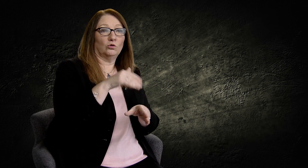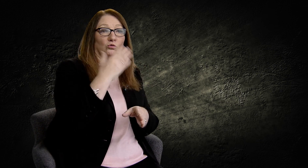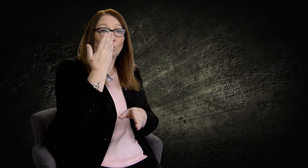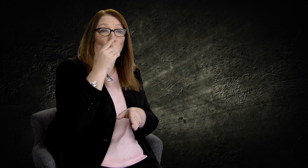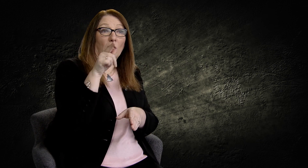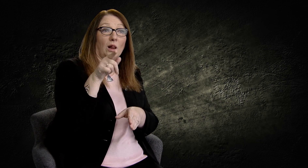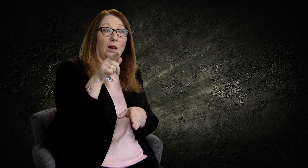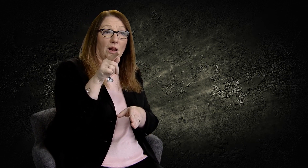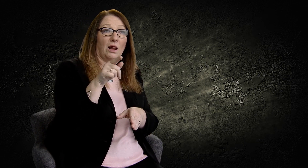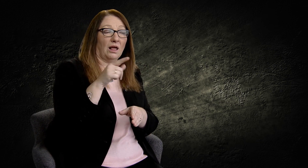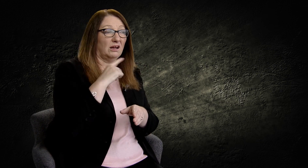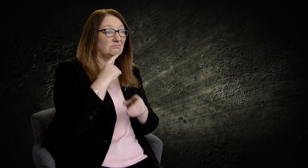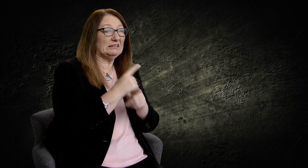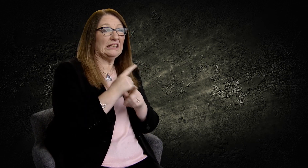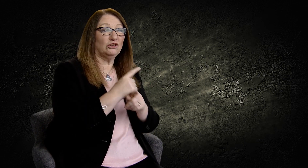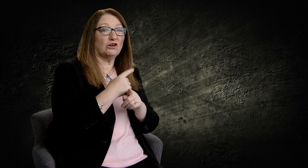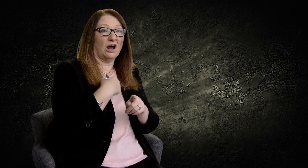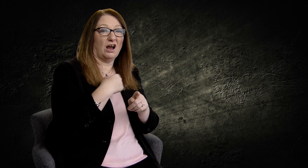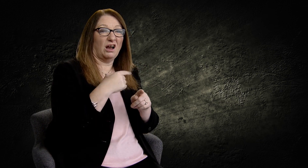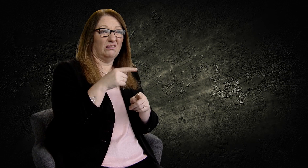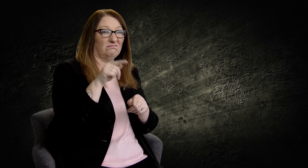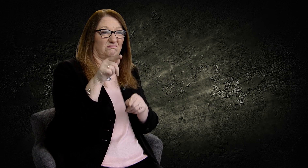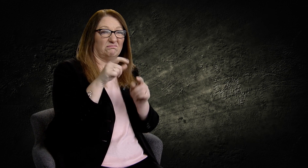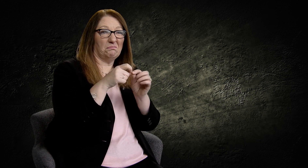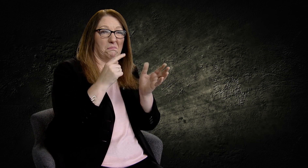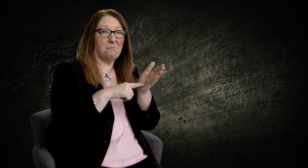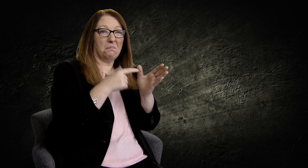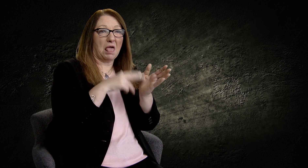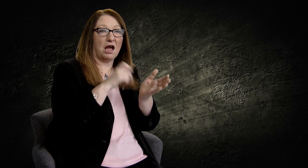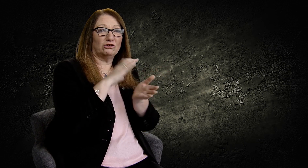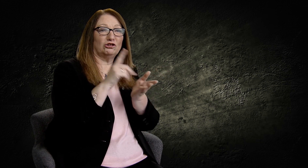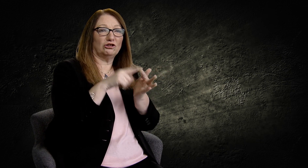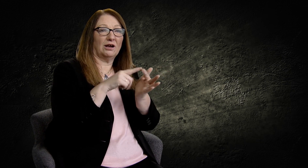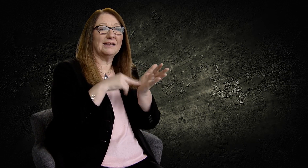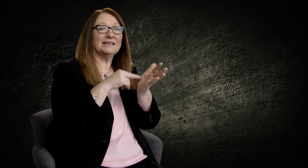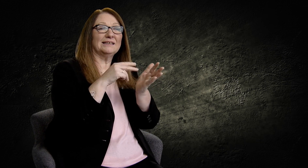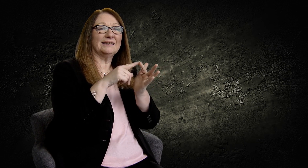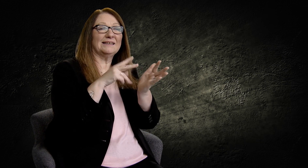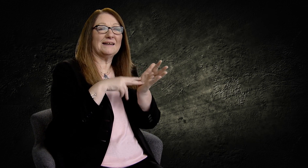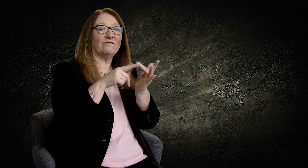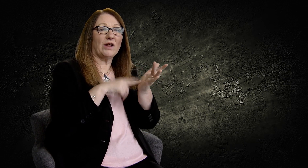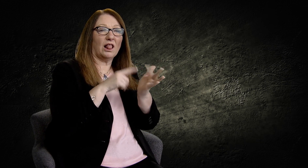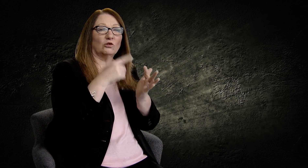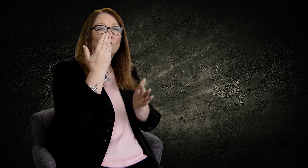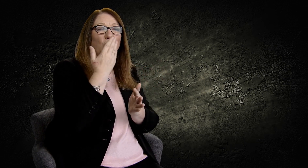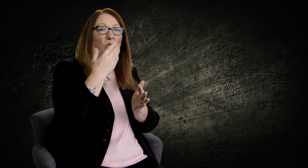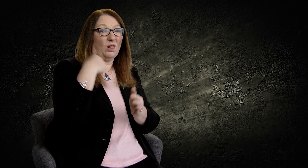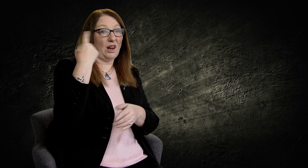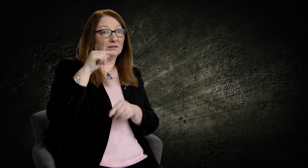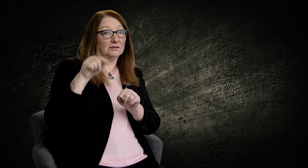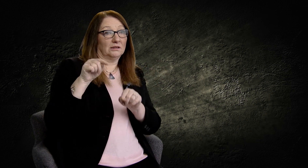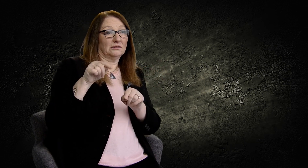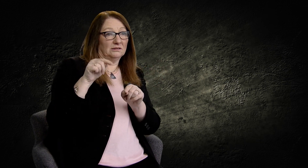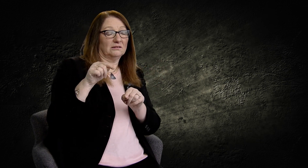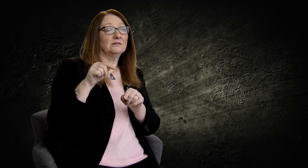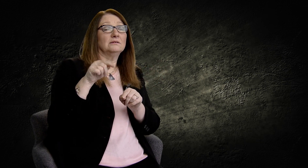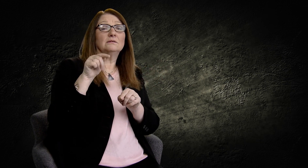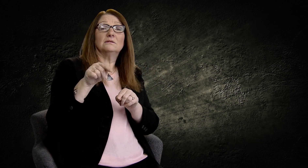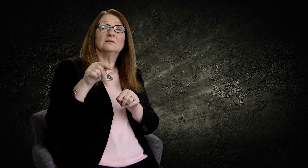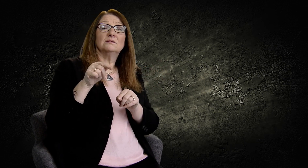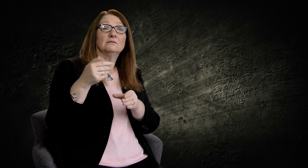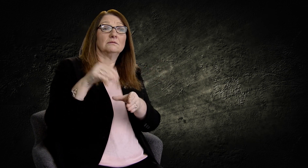and ended working as an instructor at Blanche Nevile School down in London,